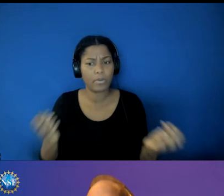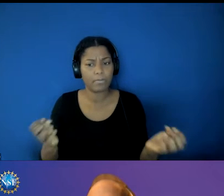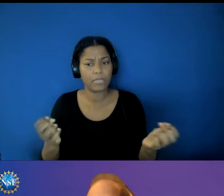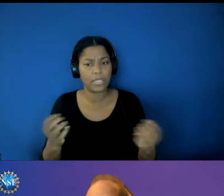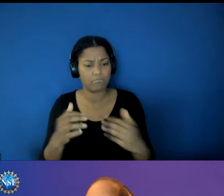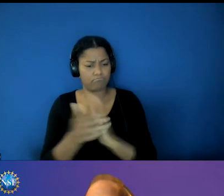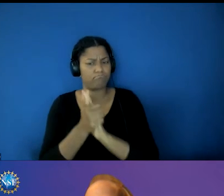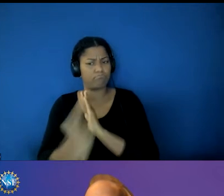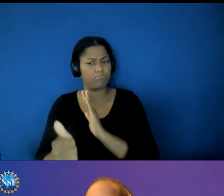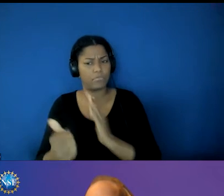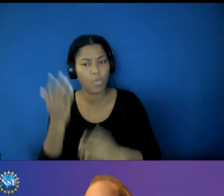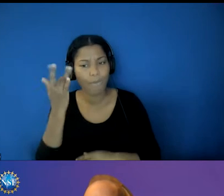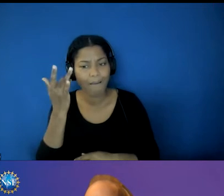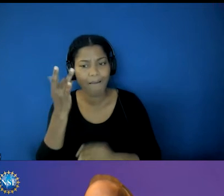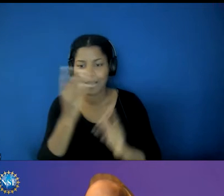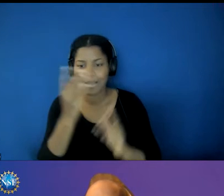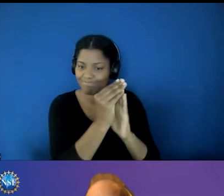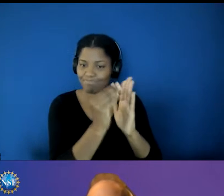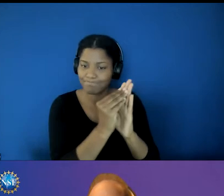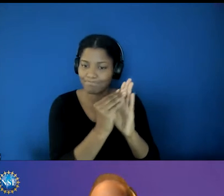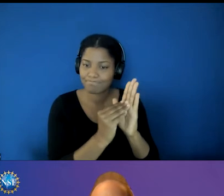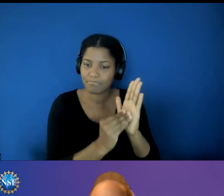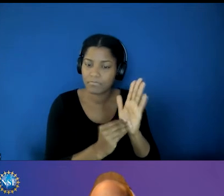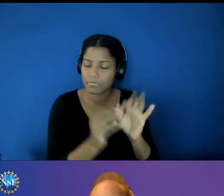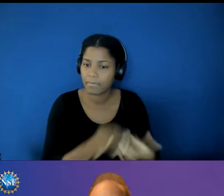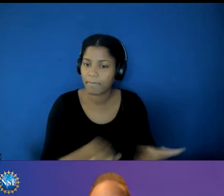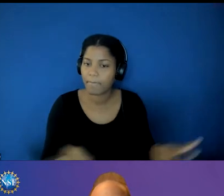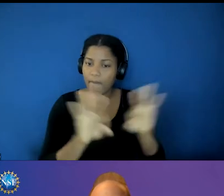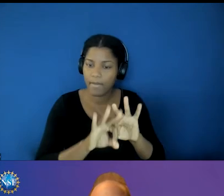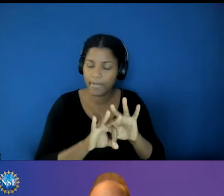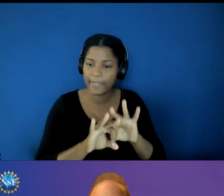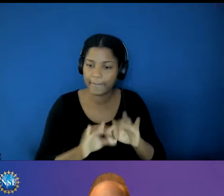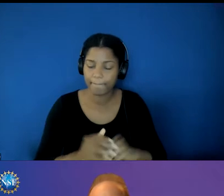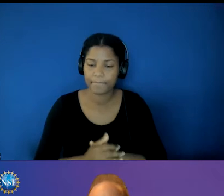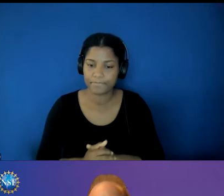who are best posed, to do this kind of work. Also,